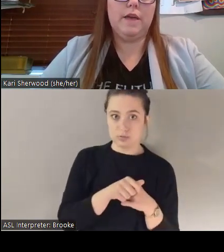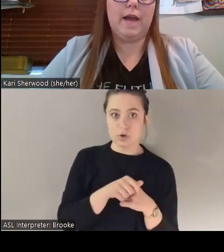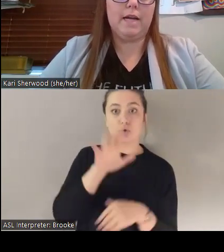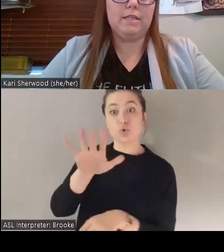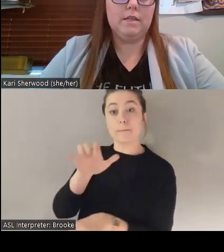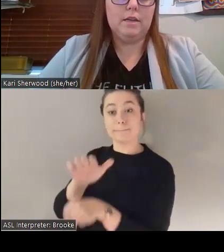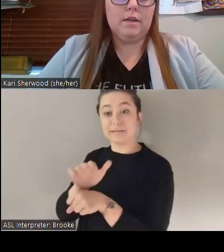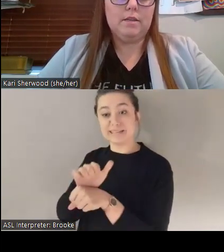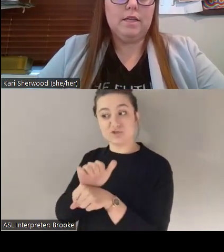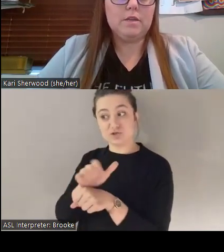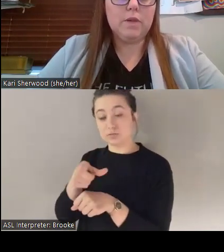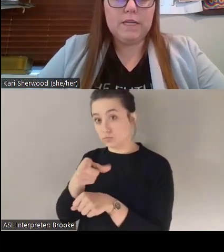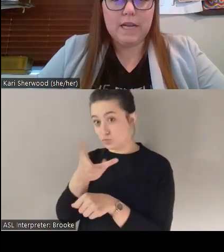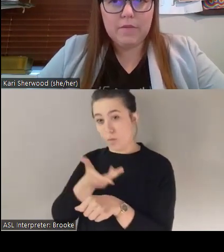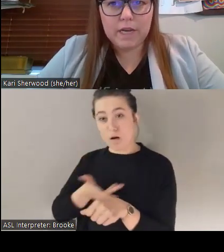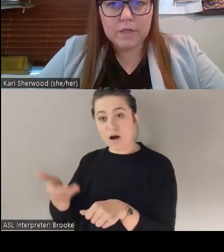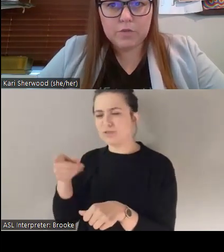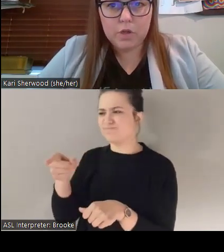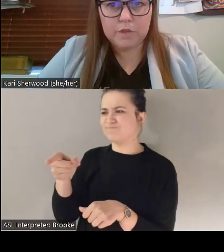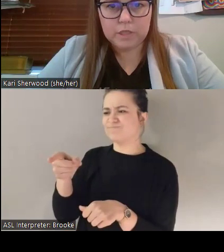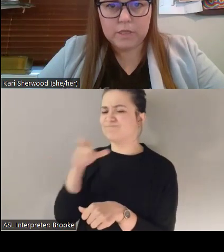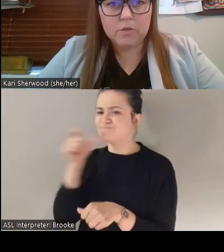that doesn't really take advantage of all of your